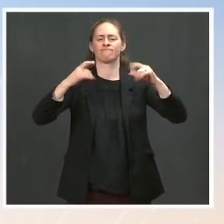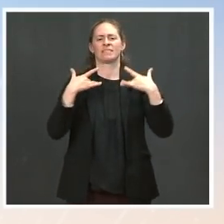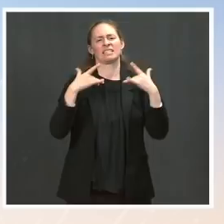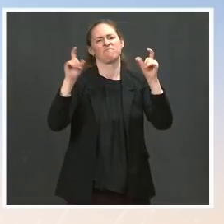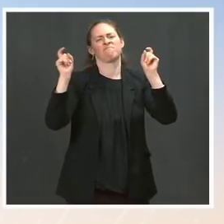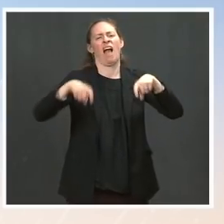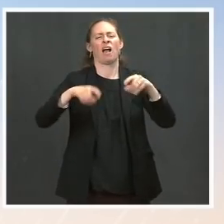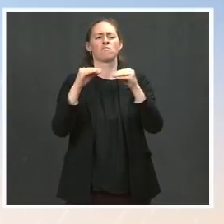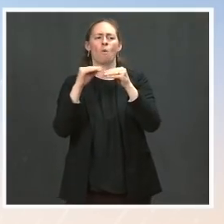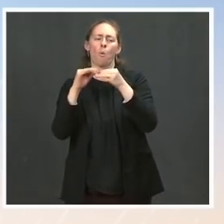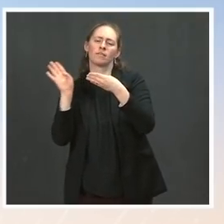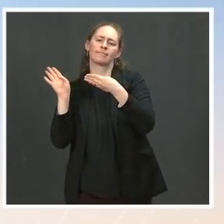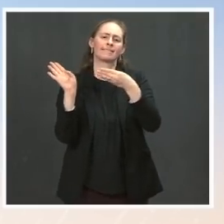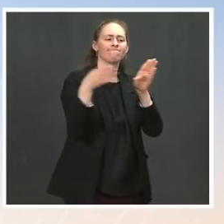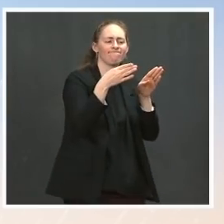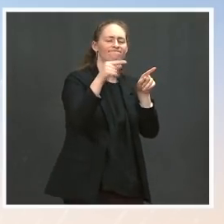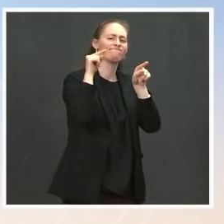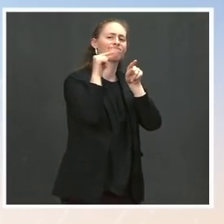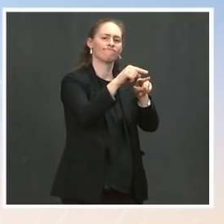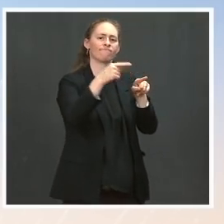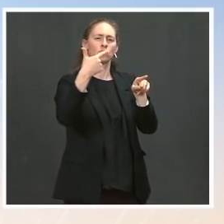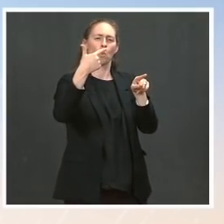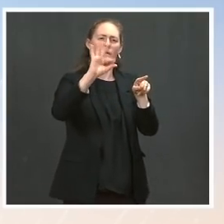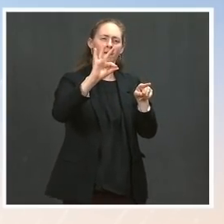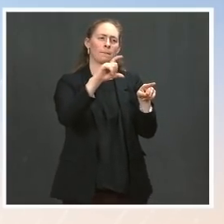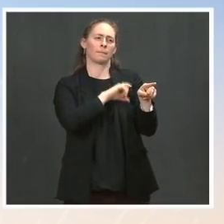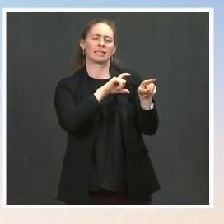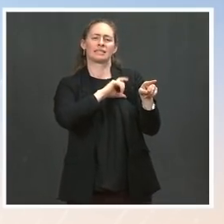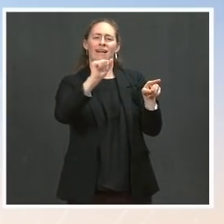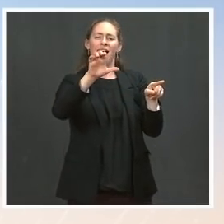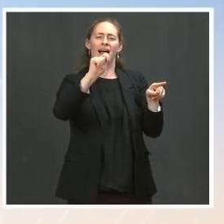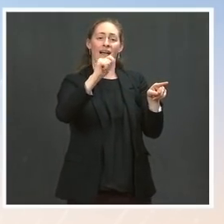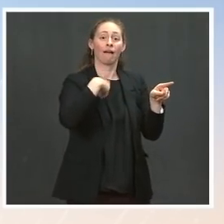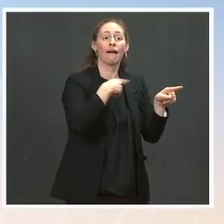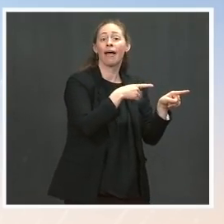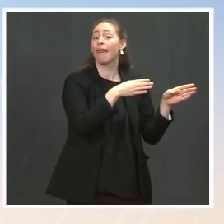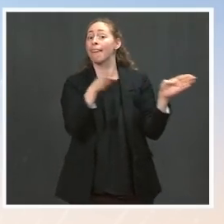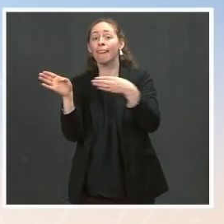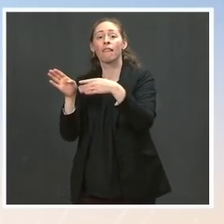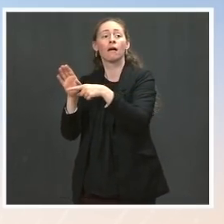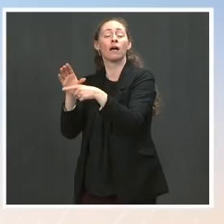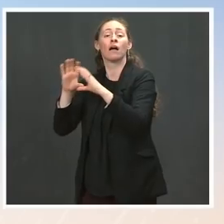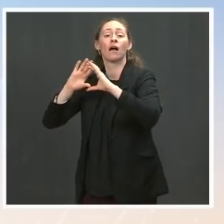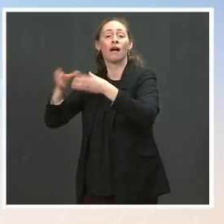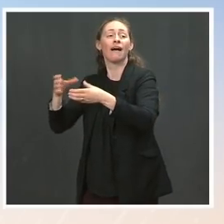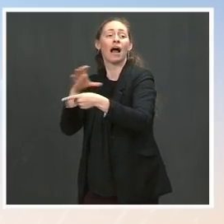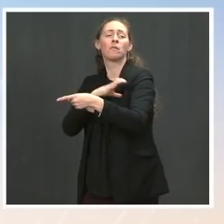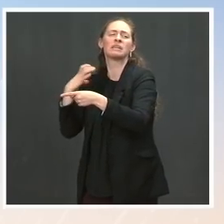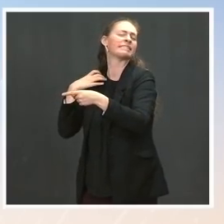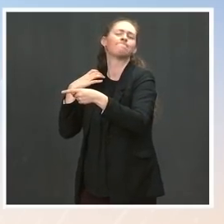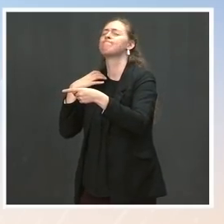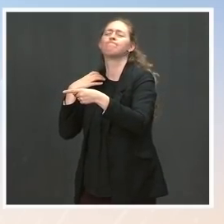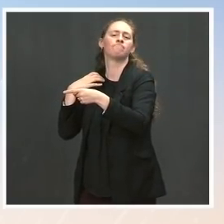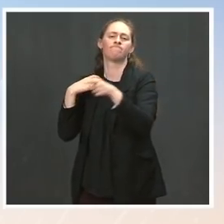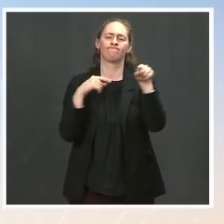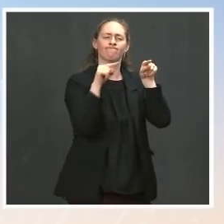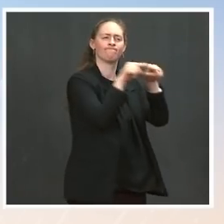and the commission would not be the most constructive way to deliver on our top priority. So we are working together collectively to do exactly that.